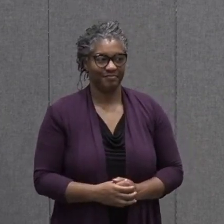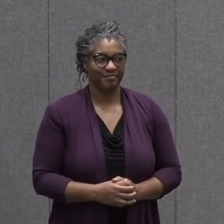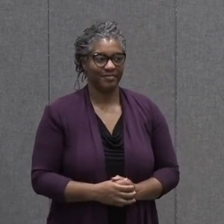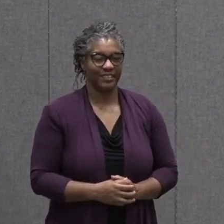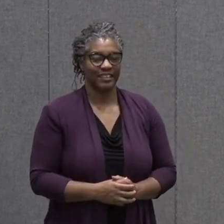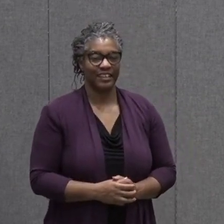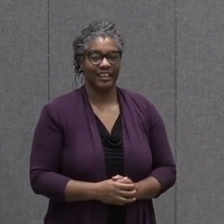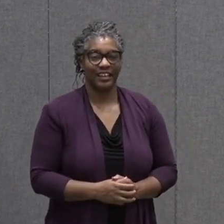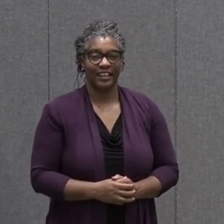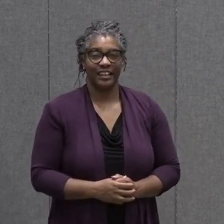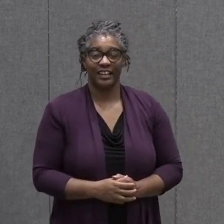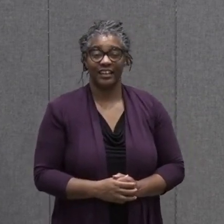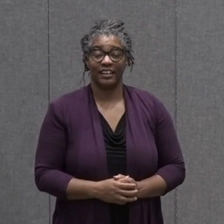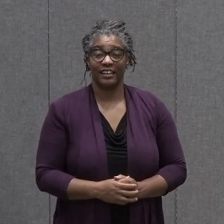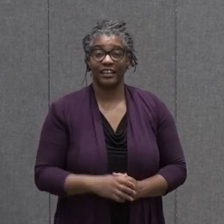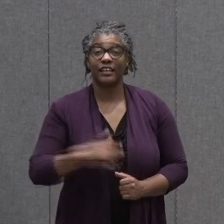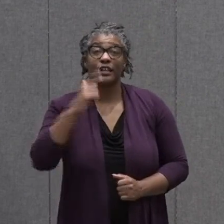And we can't forget about our magic e.